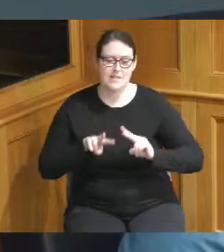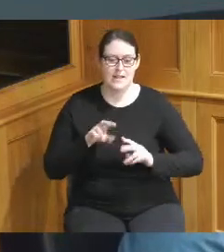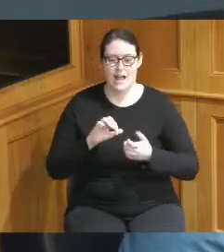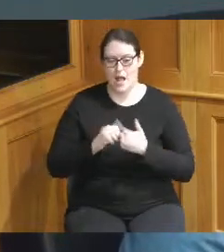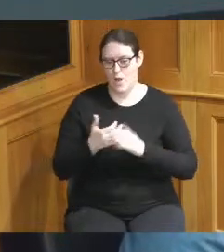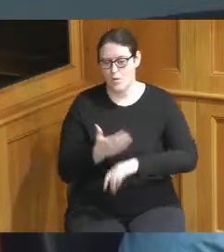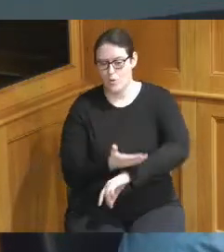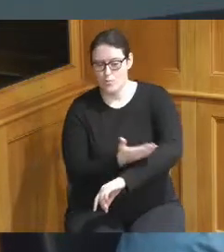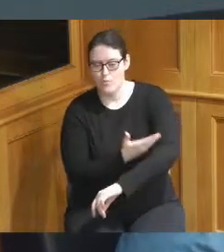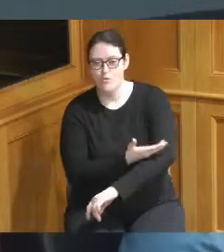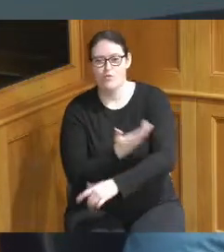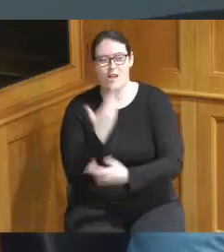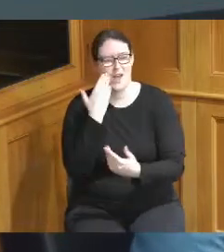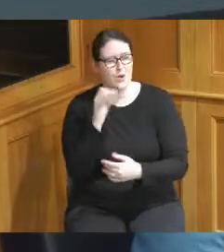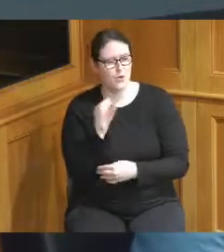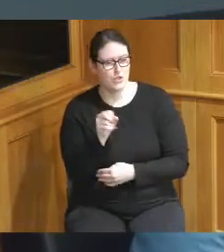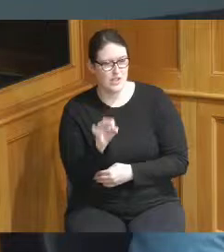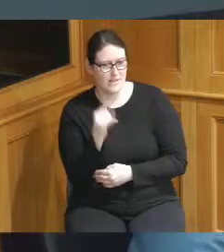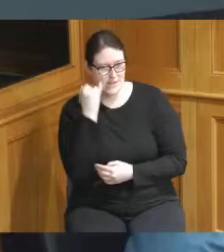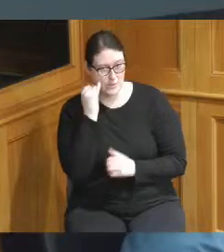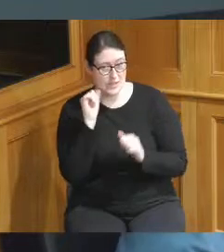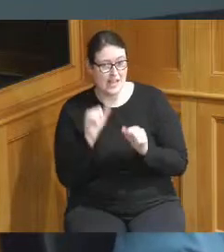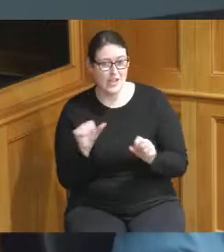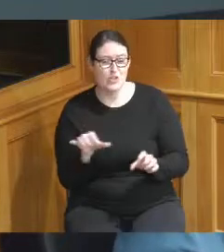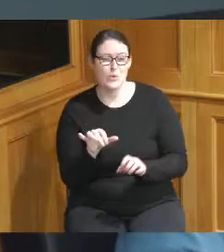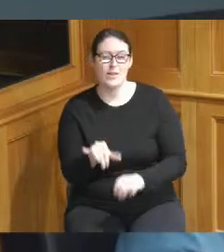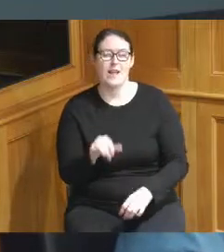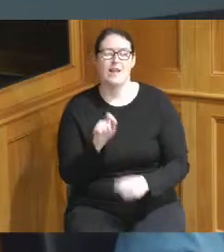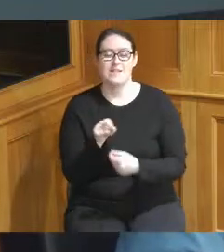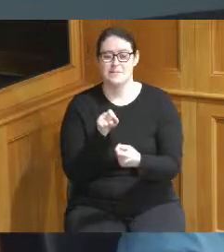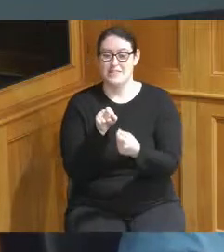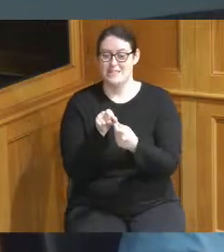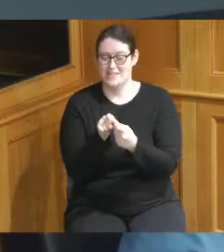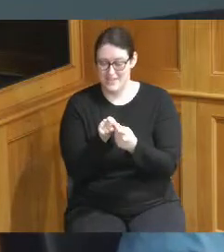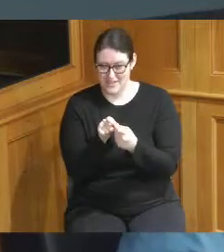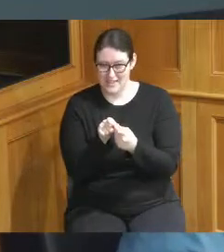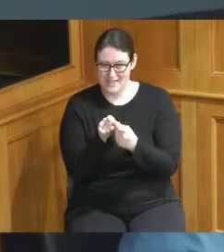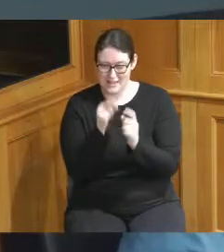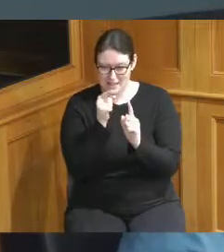put $39 million and we're saying we're upgrading the plaza level and waterproofing and we're going